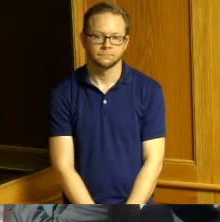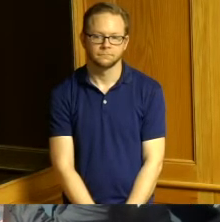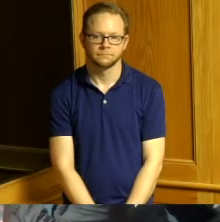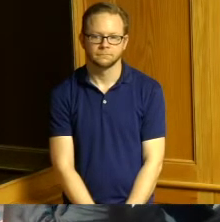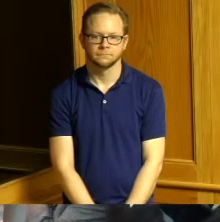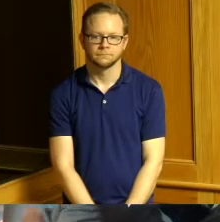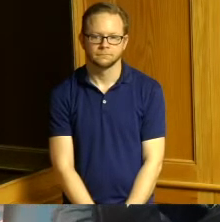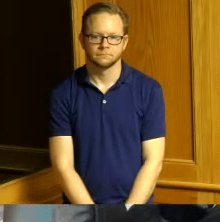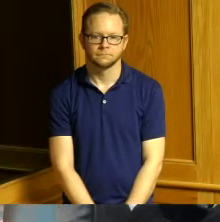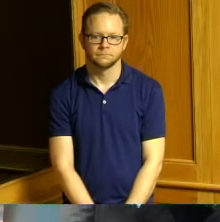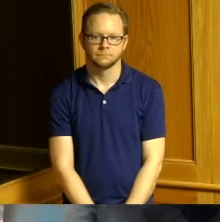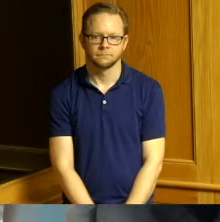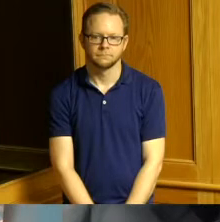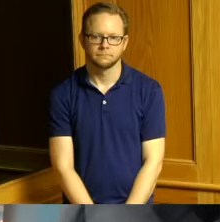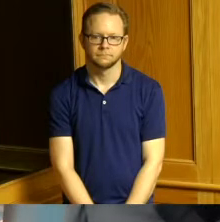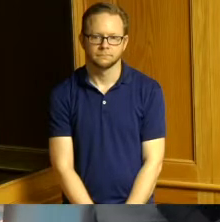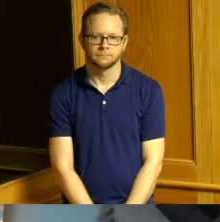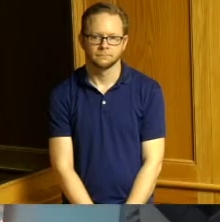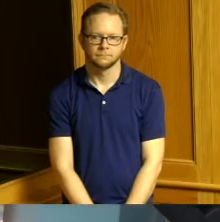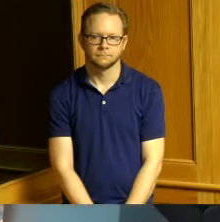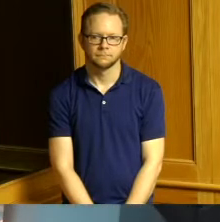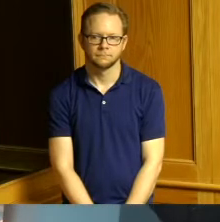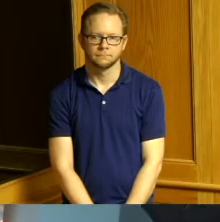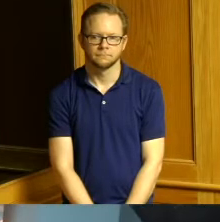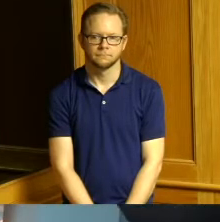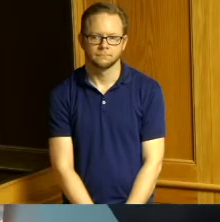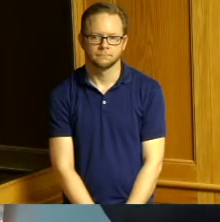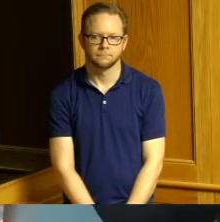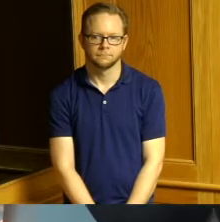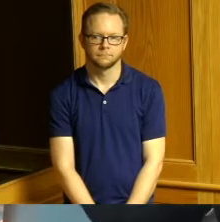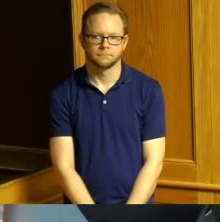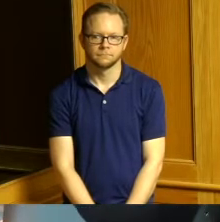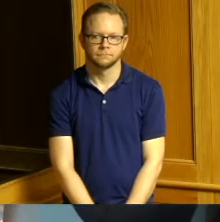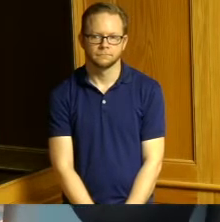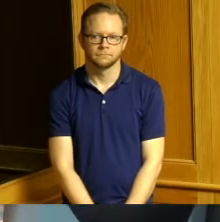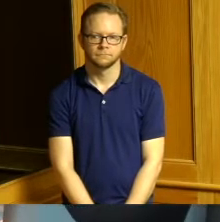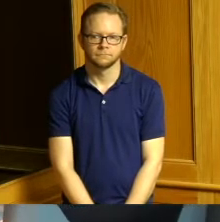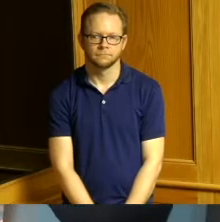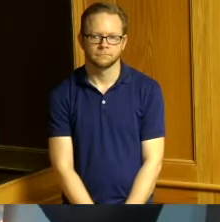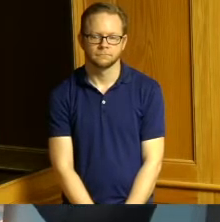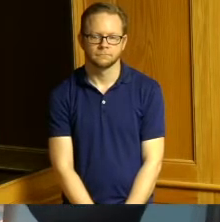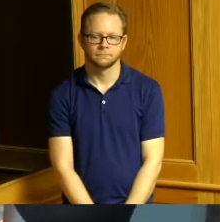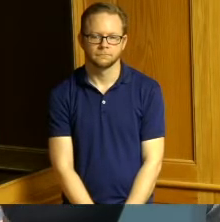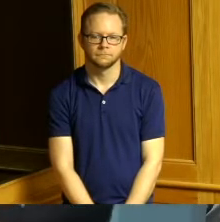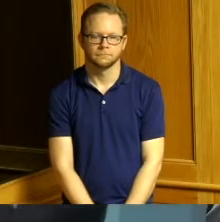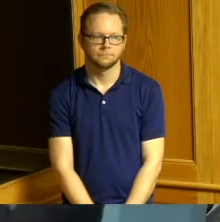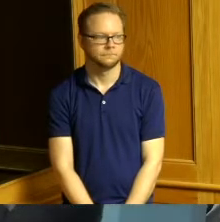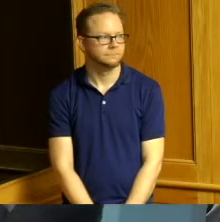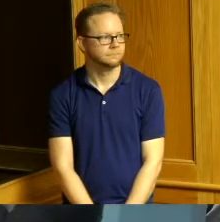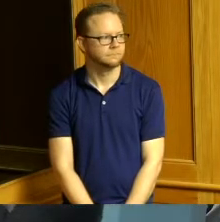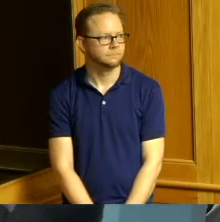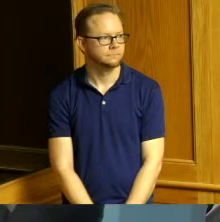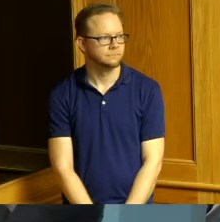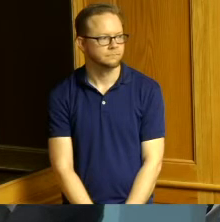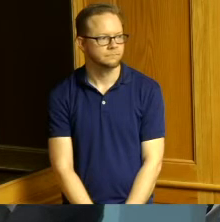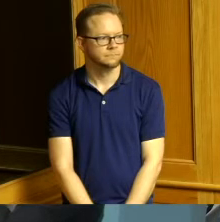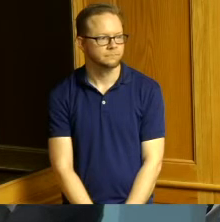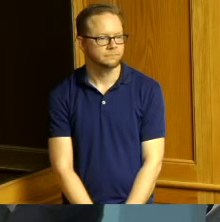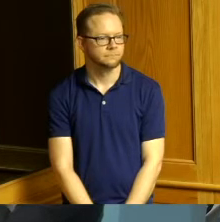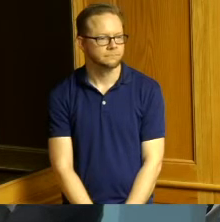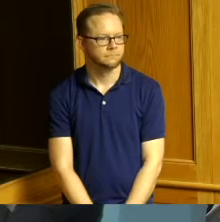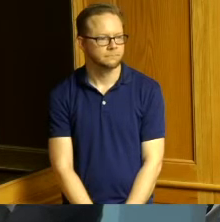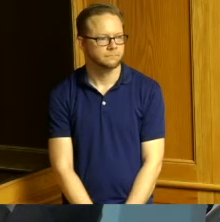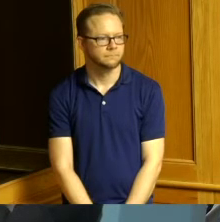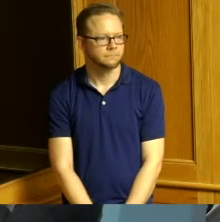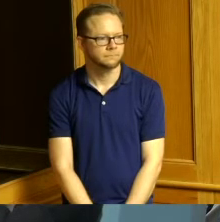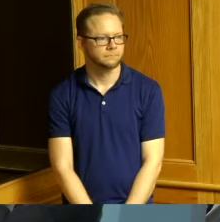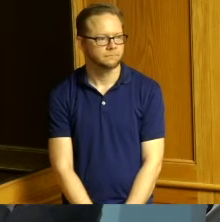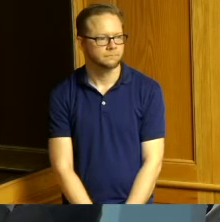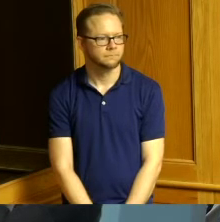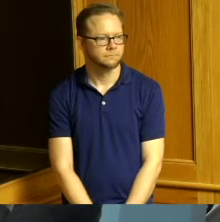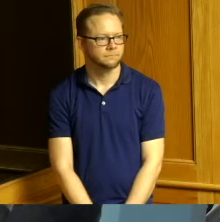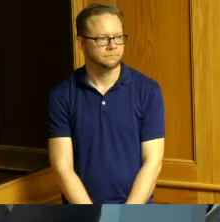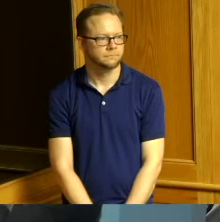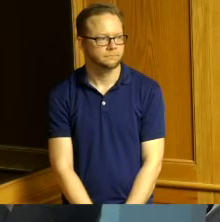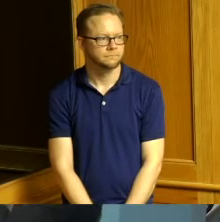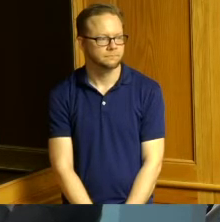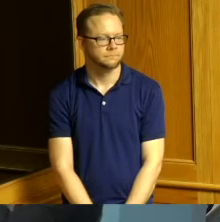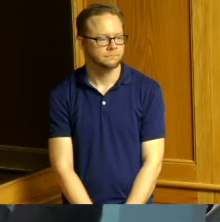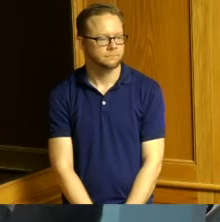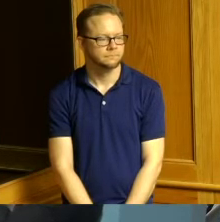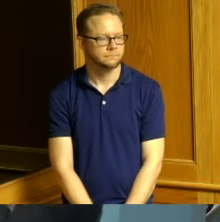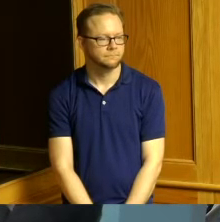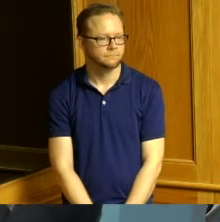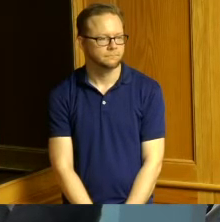thank you